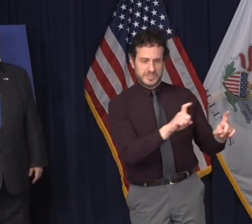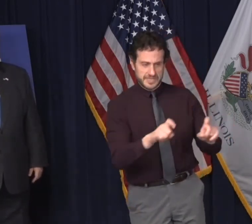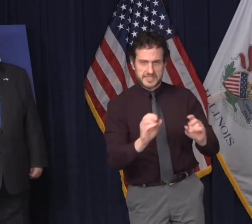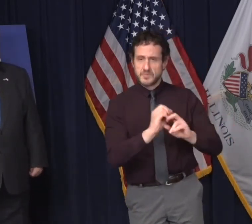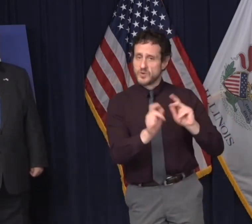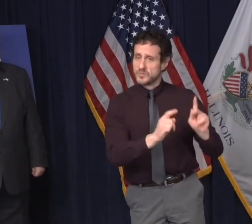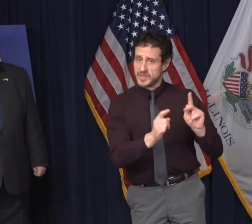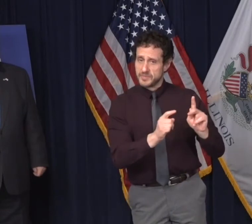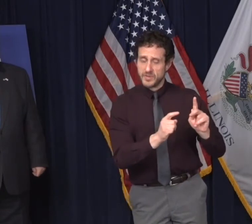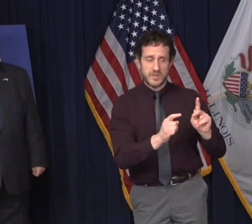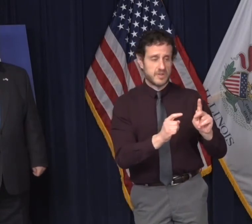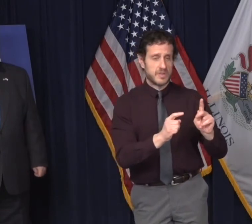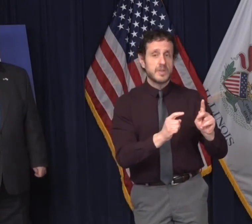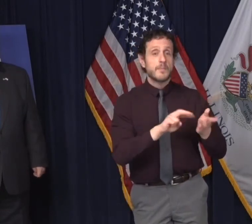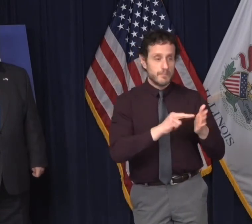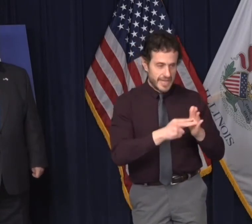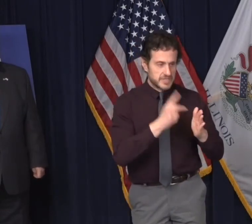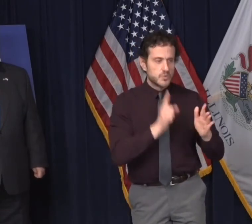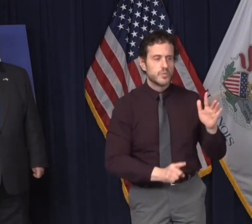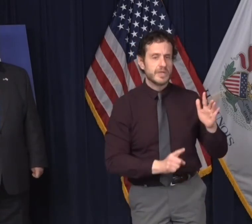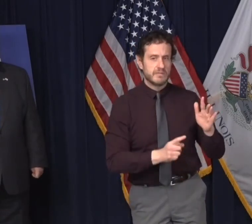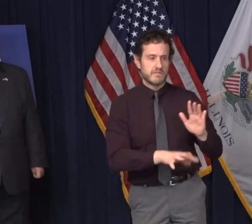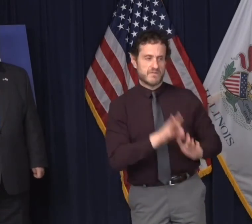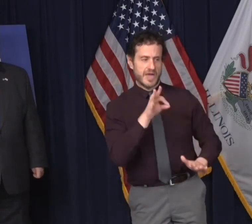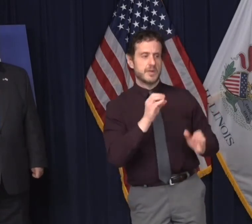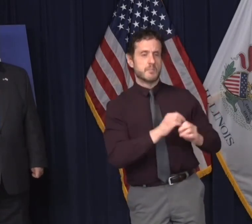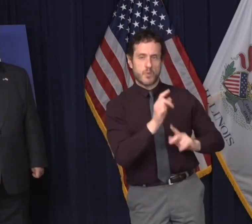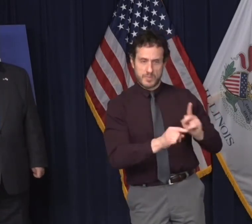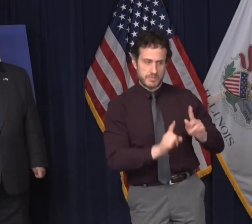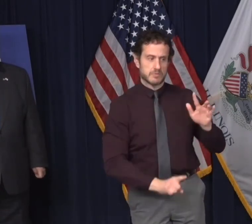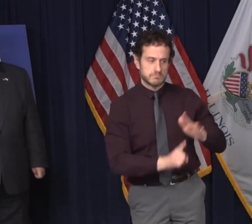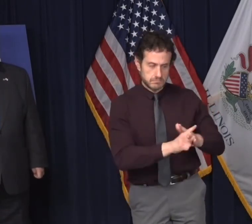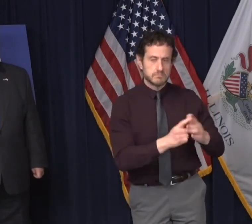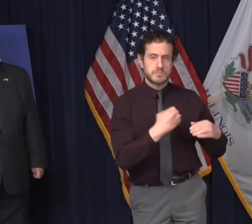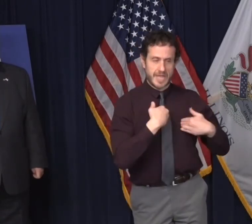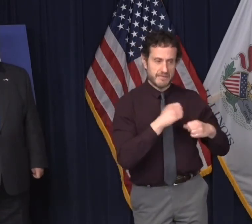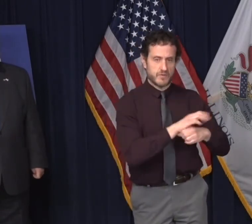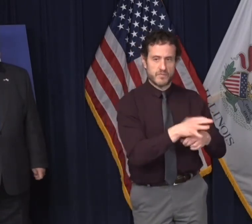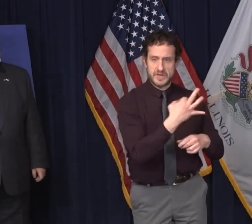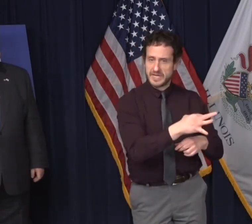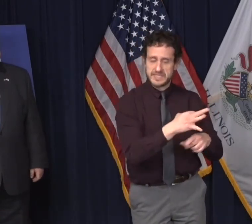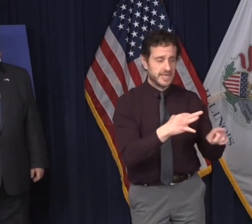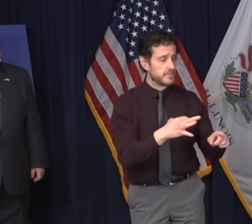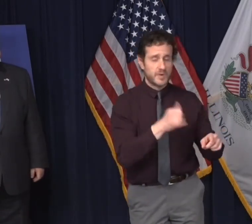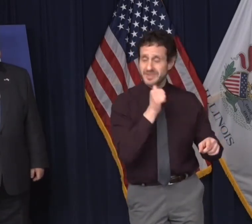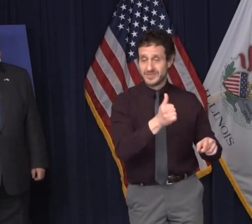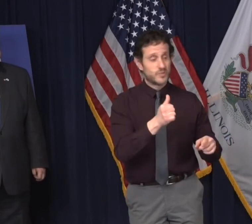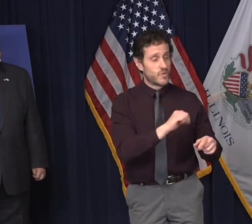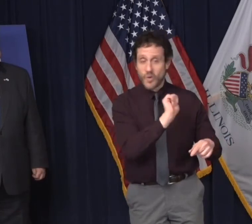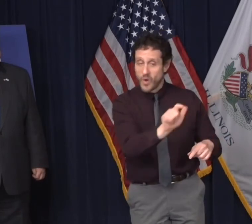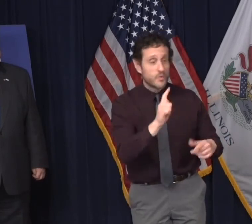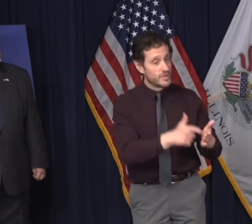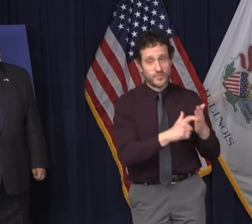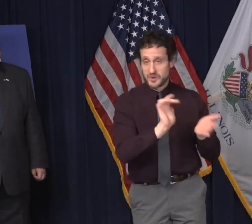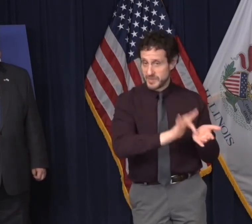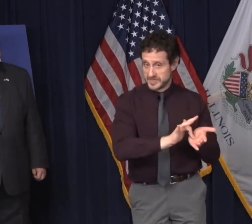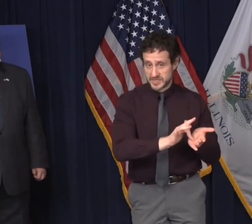DRIVING DOWN THE NUMBERS TESTING POSITIVE BECAUSE OF THE CONTINUOUS OR ADHERENCE TO THE NON-PHARMACEUTICAL INTERVENTIONS.